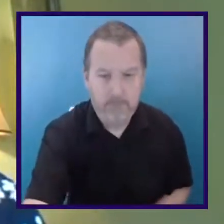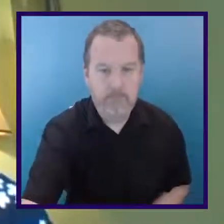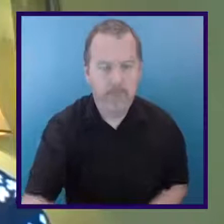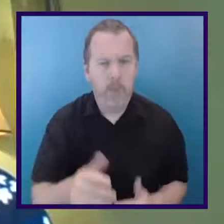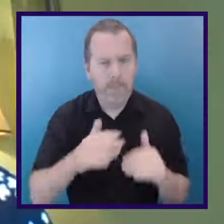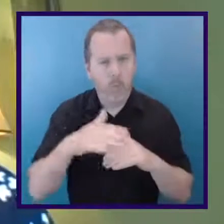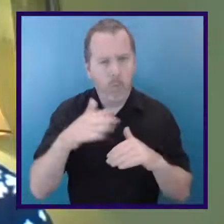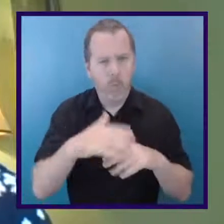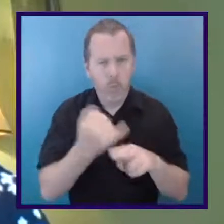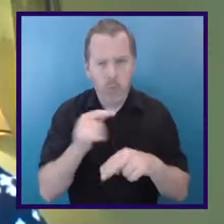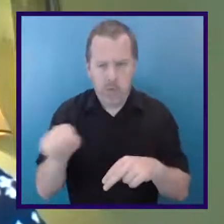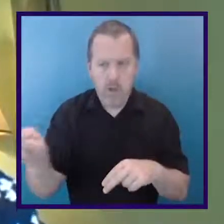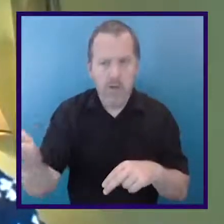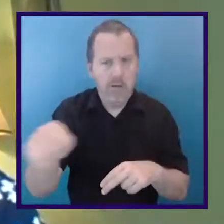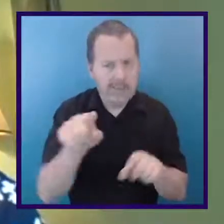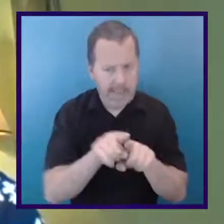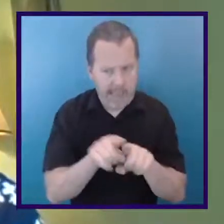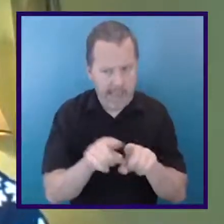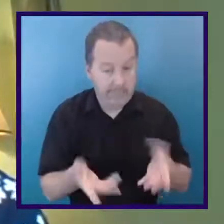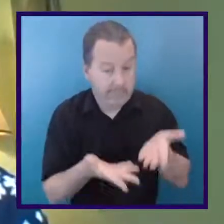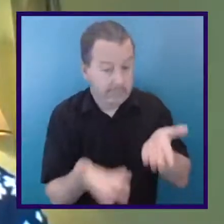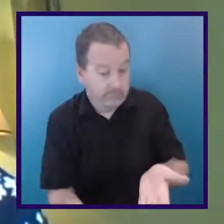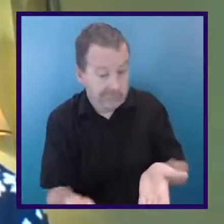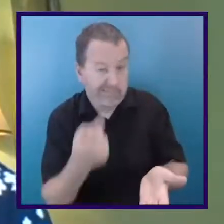We're hearing that coming through from more and more schools and allowing the pupils to